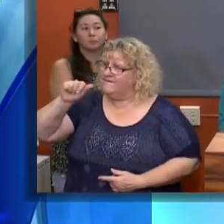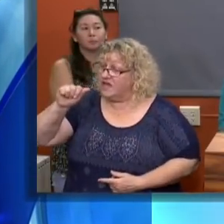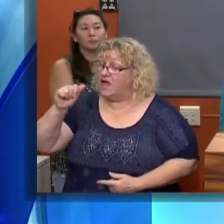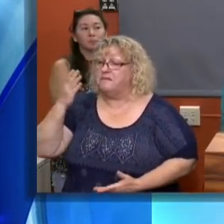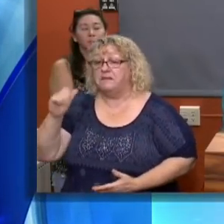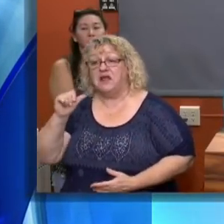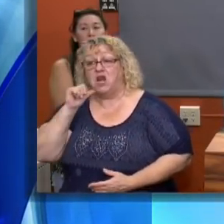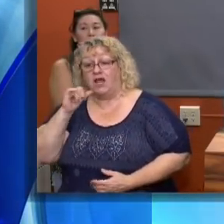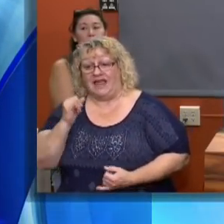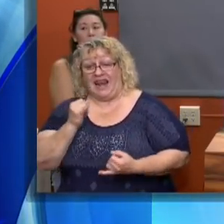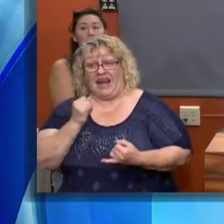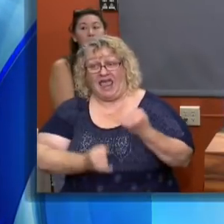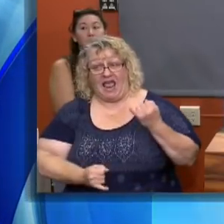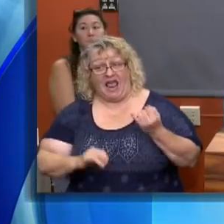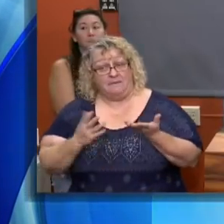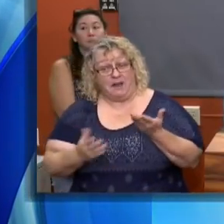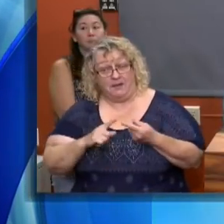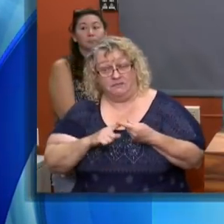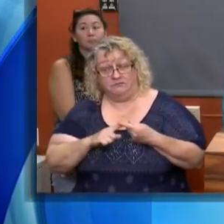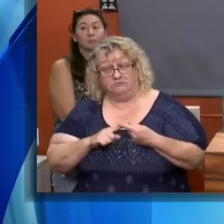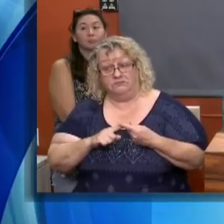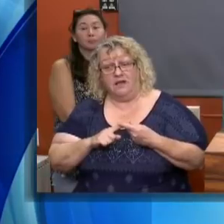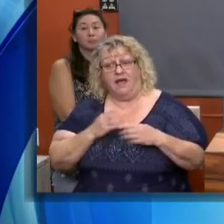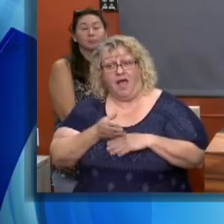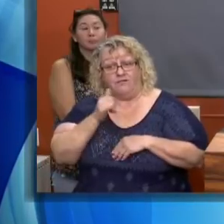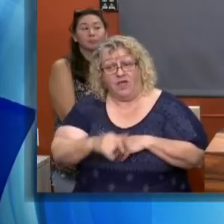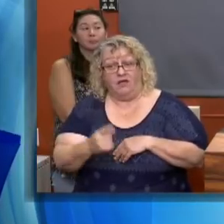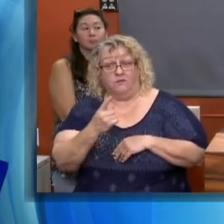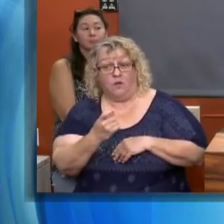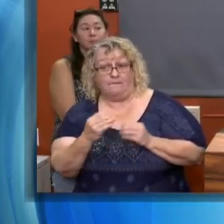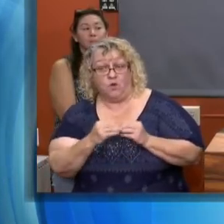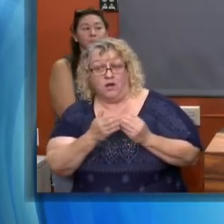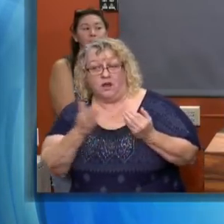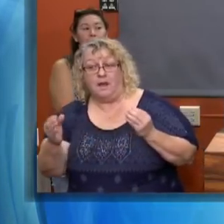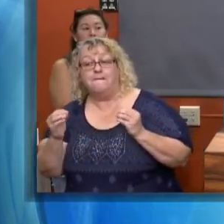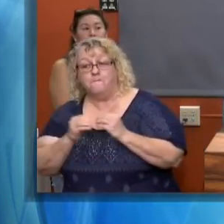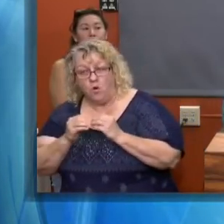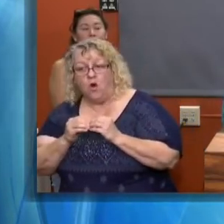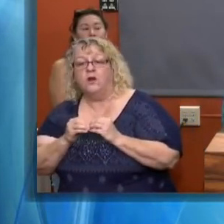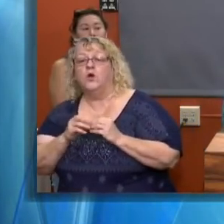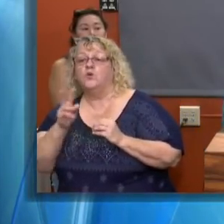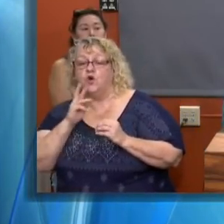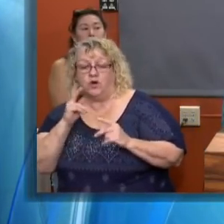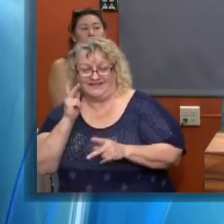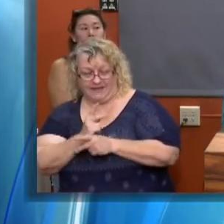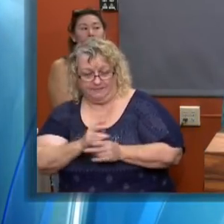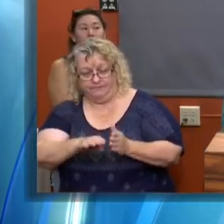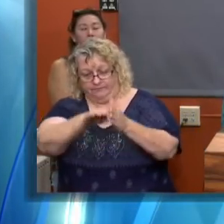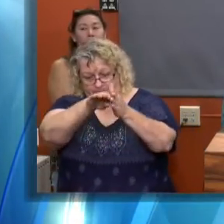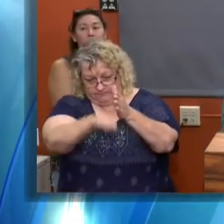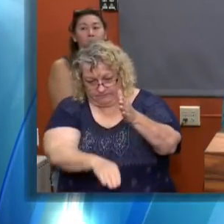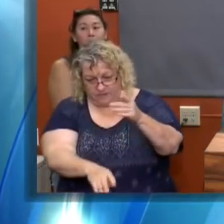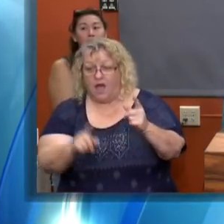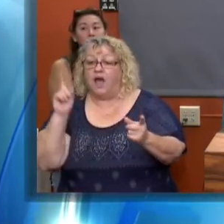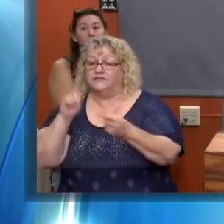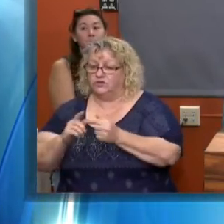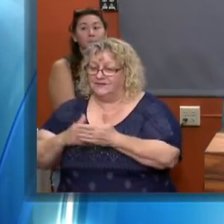CAUTIONARY APPROACH,EN ANTICIPATE THAT TROPICAL STORM OLIVIA MAY NOT BE THE LAST STORM WE SEE THIS SEASON. THAT WE'RE GOING TO CONTINUE